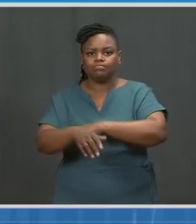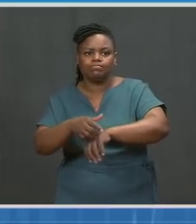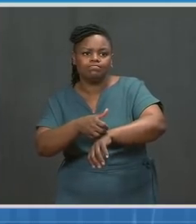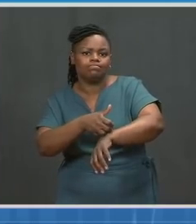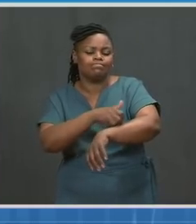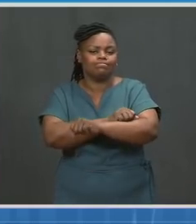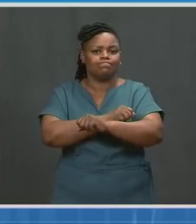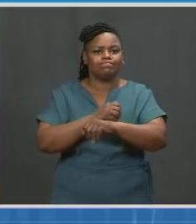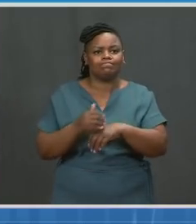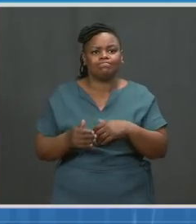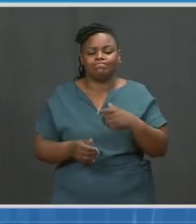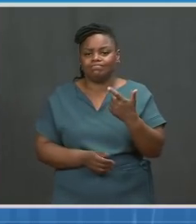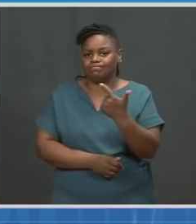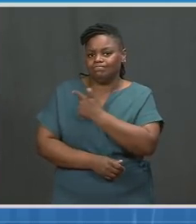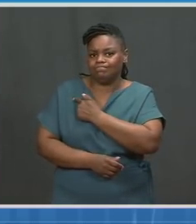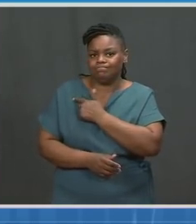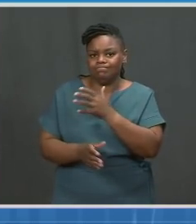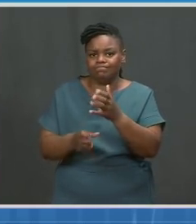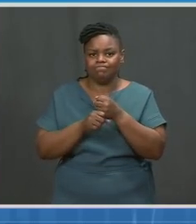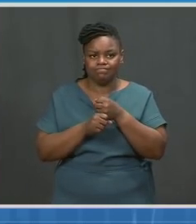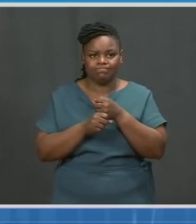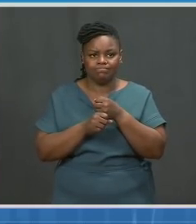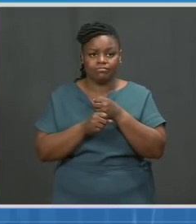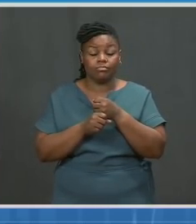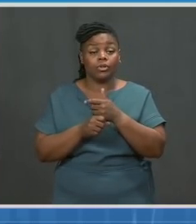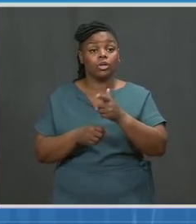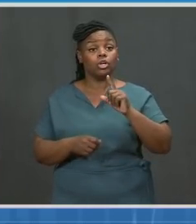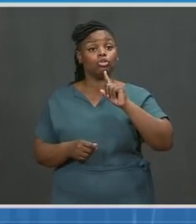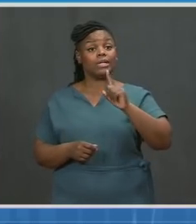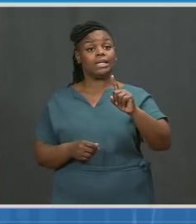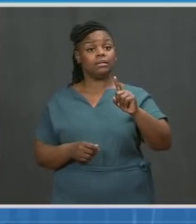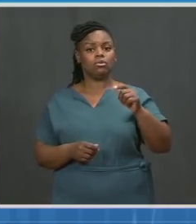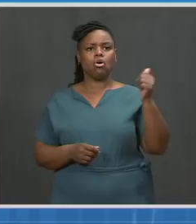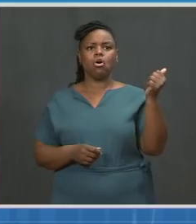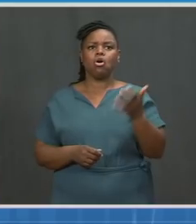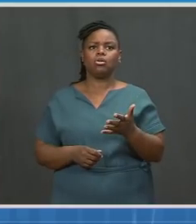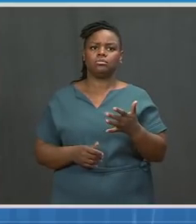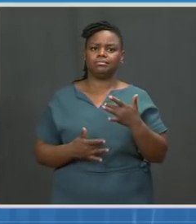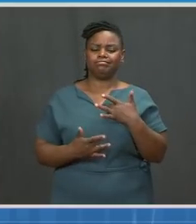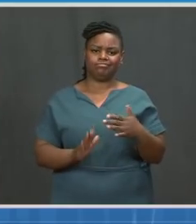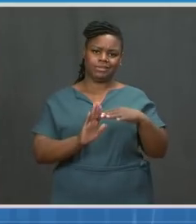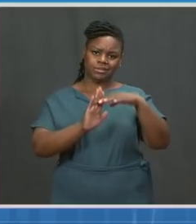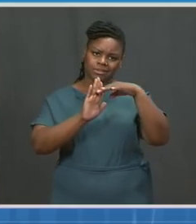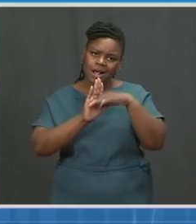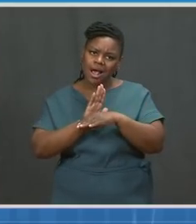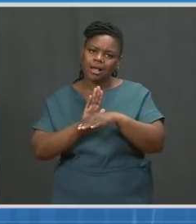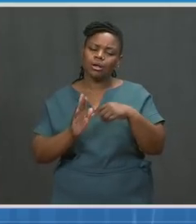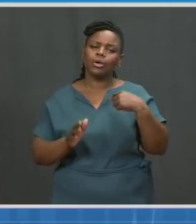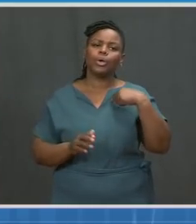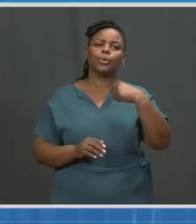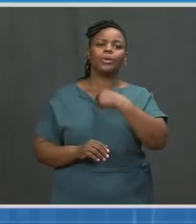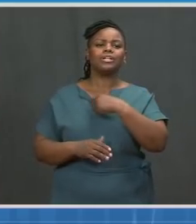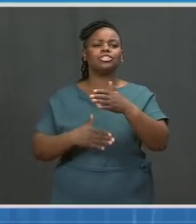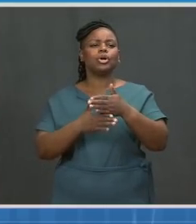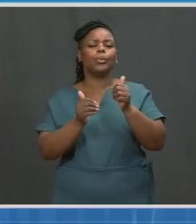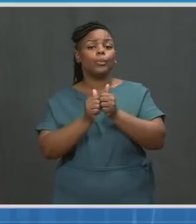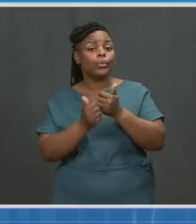and likely contributing to these very positive trends. We regularly share with you the benefits of vaccination,